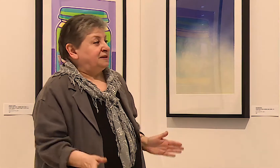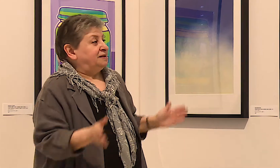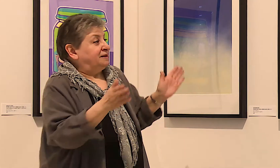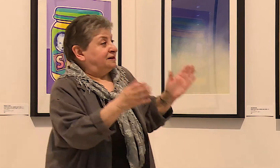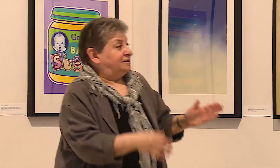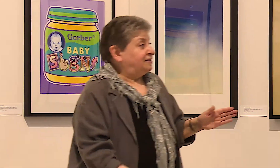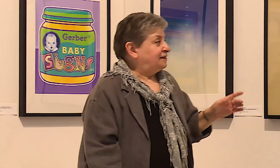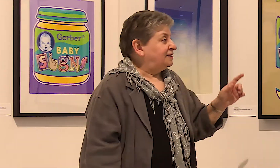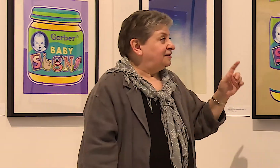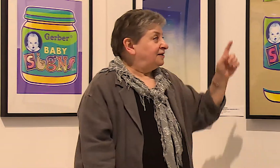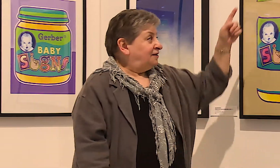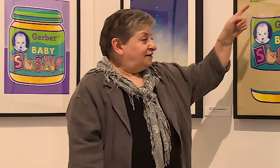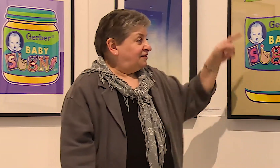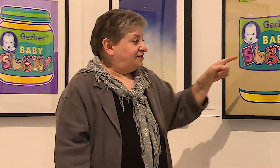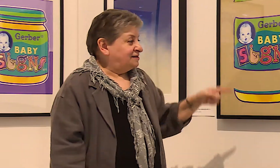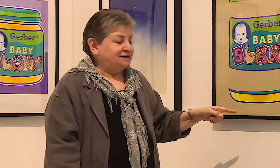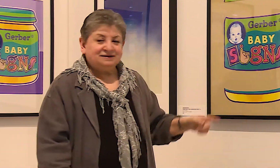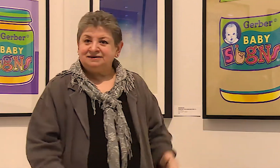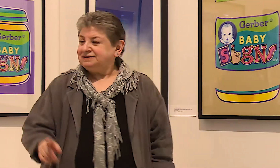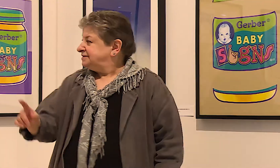which is upside-down, but you get the idea.